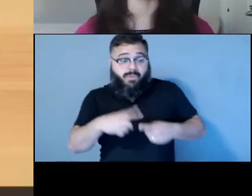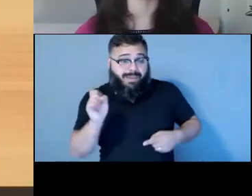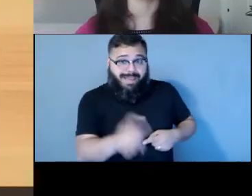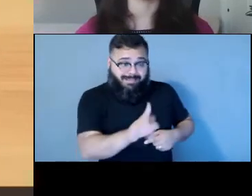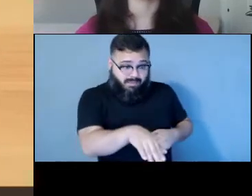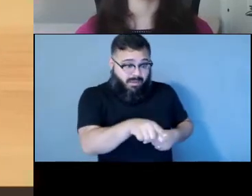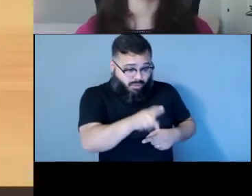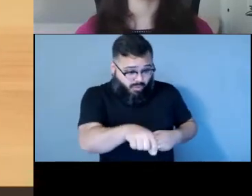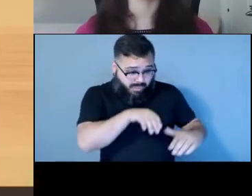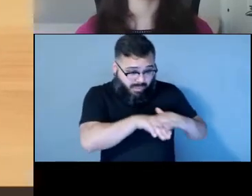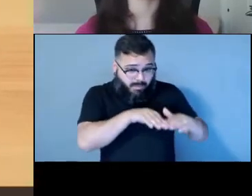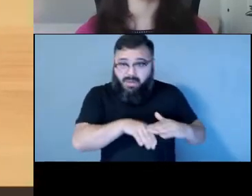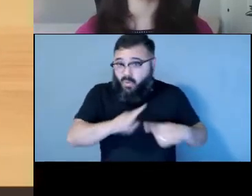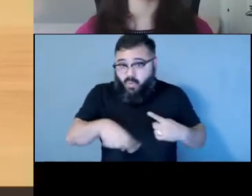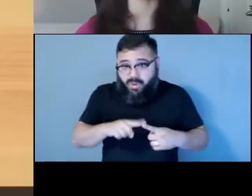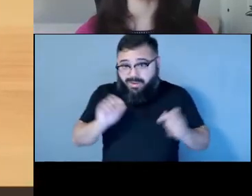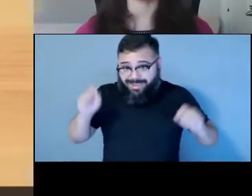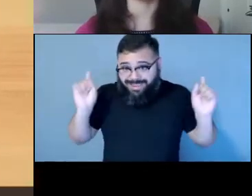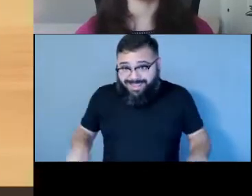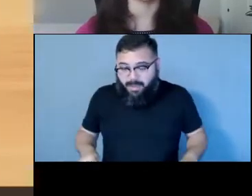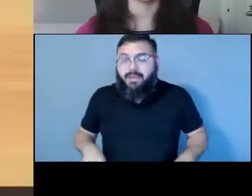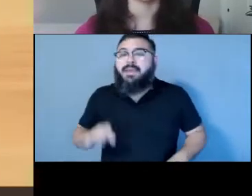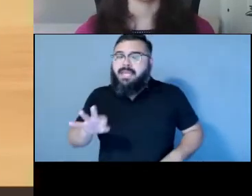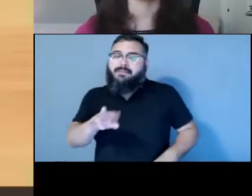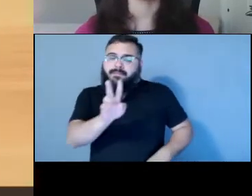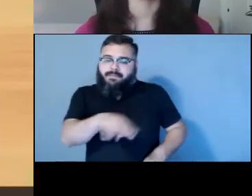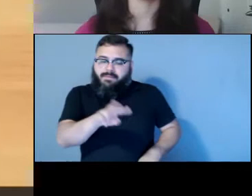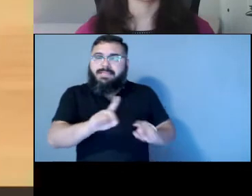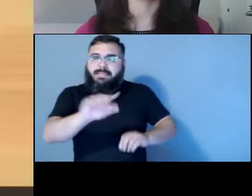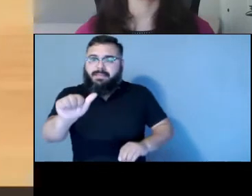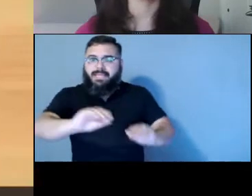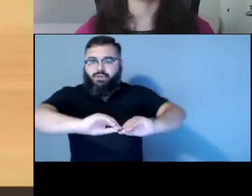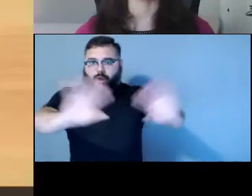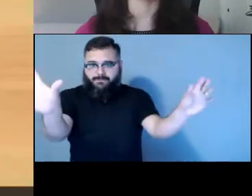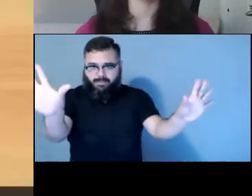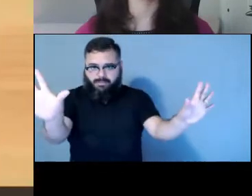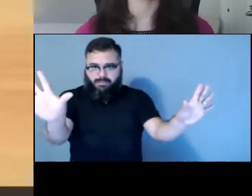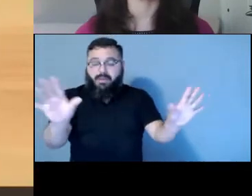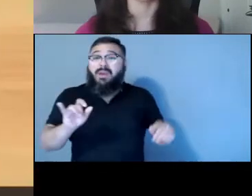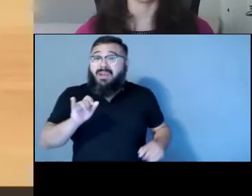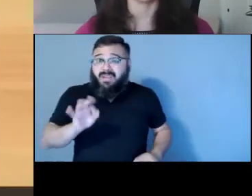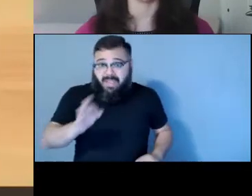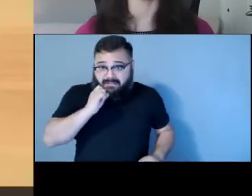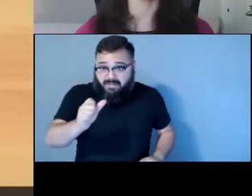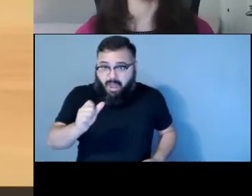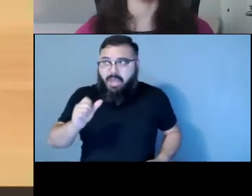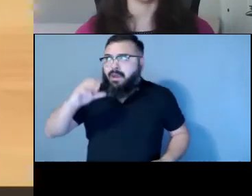is when there's an obvious disability. Otherwise an employer should not be the one approaching